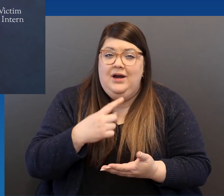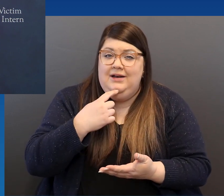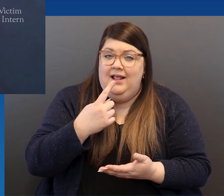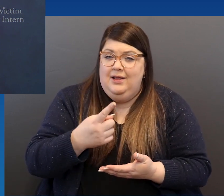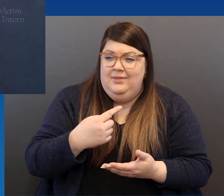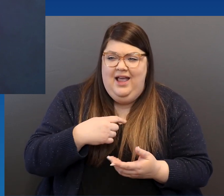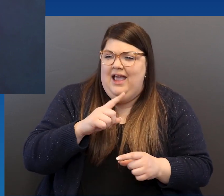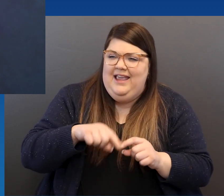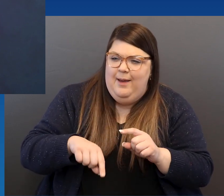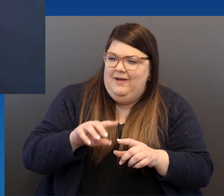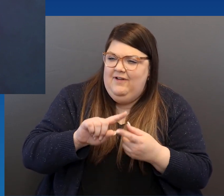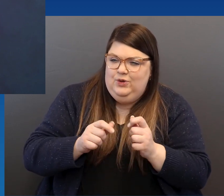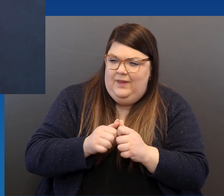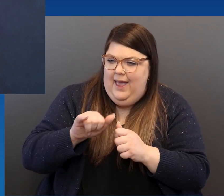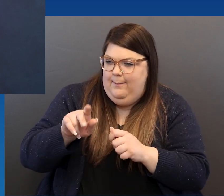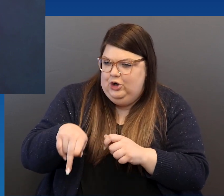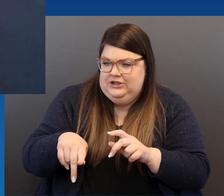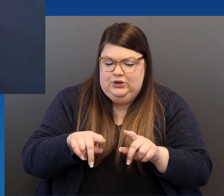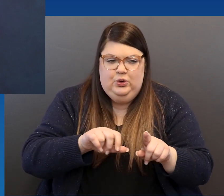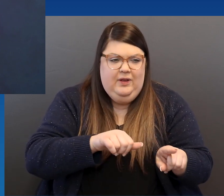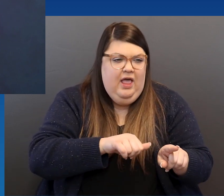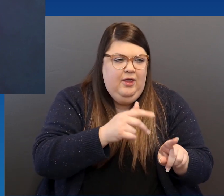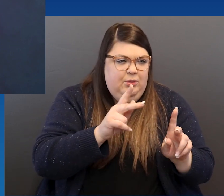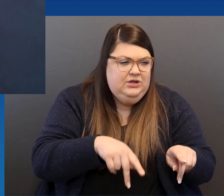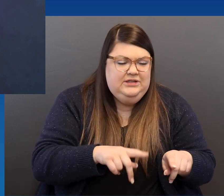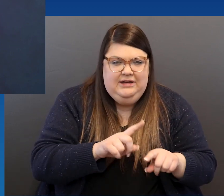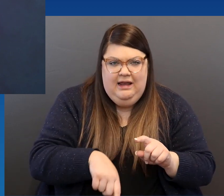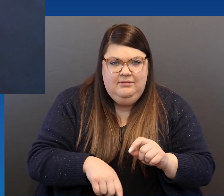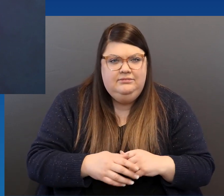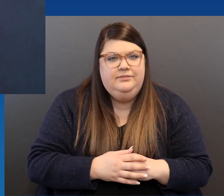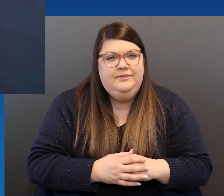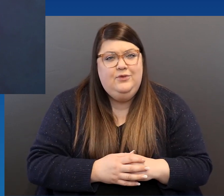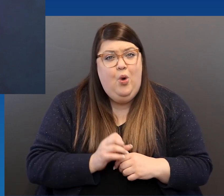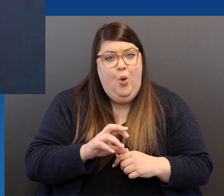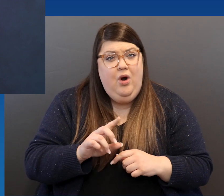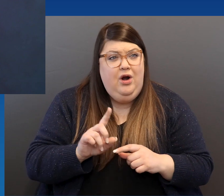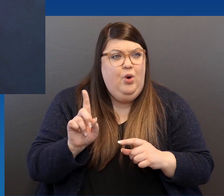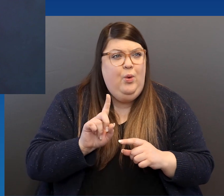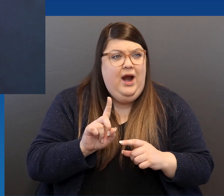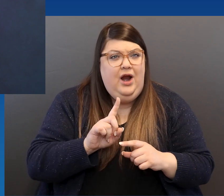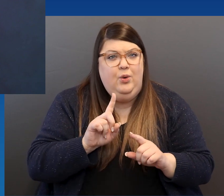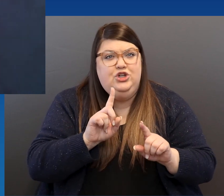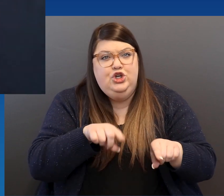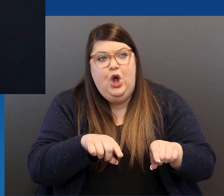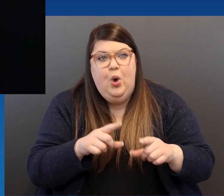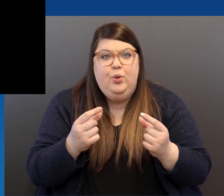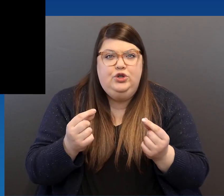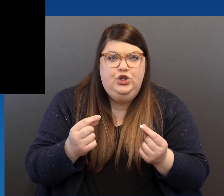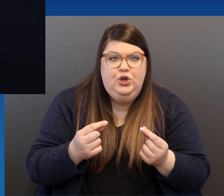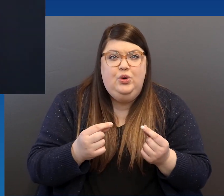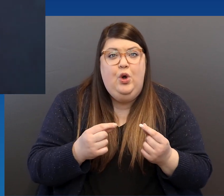and where I should go. Or we were living together and it was our apartment but I wasn't allowed to have a key.